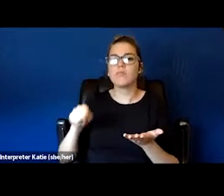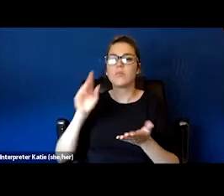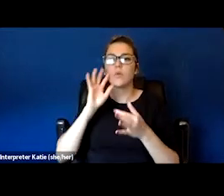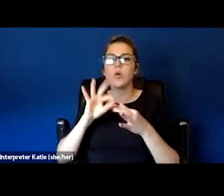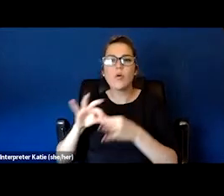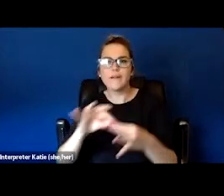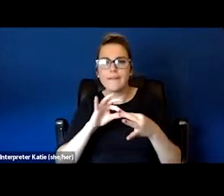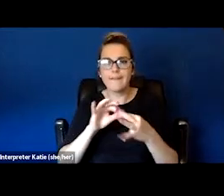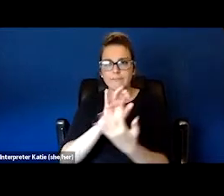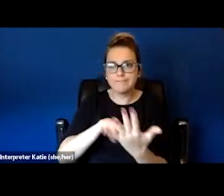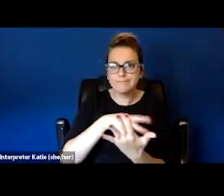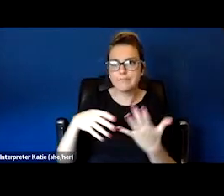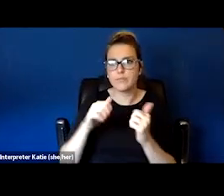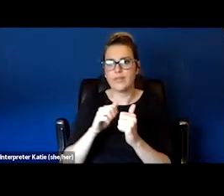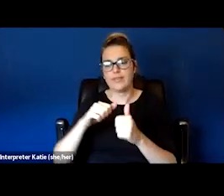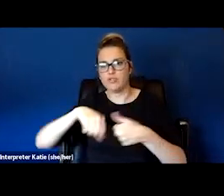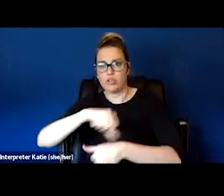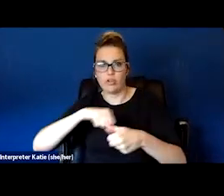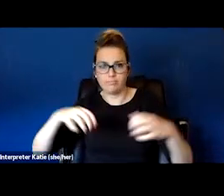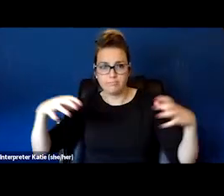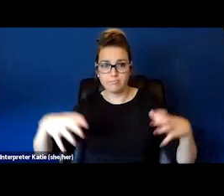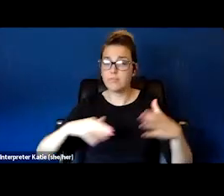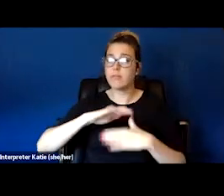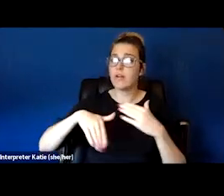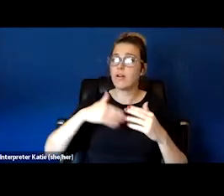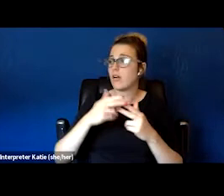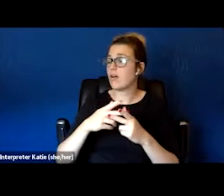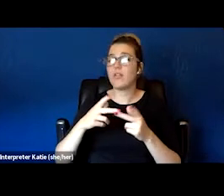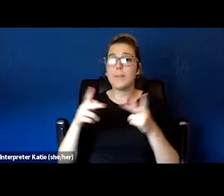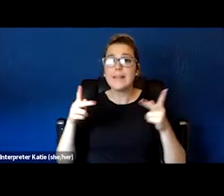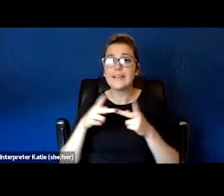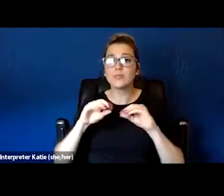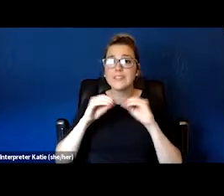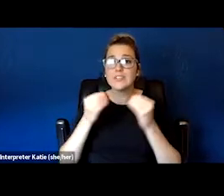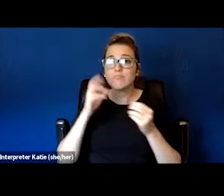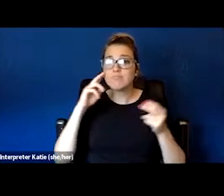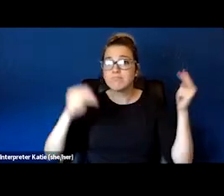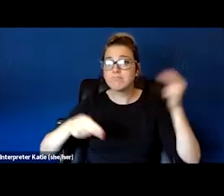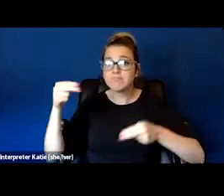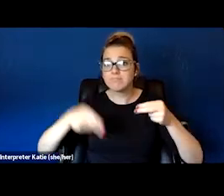While many agencies that participate in a CoC do receive HUD funding through that process that we just talked about.